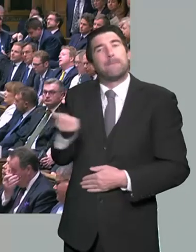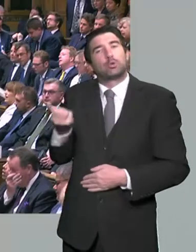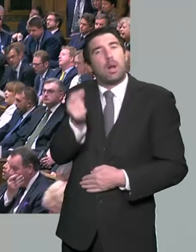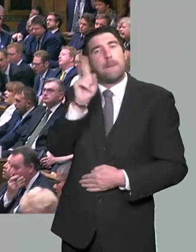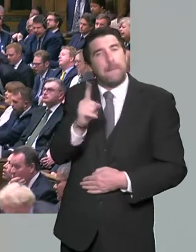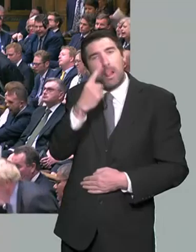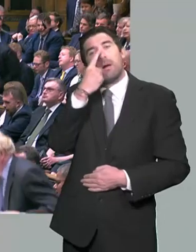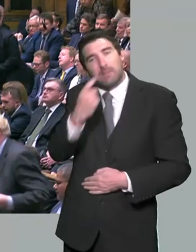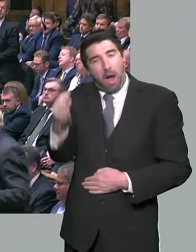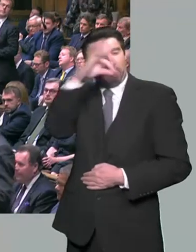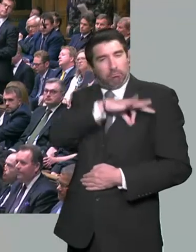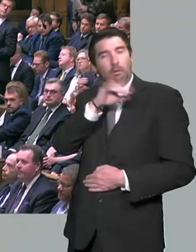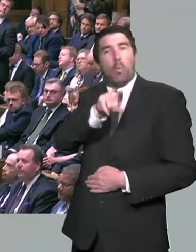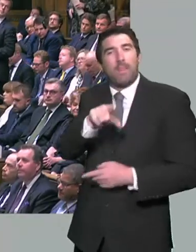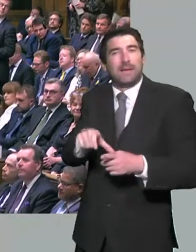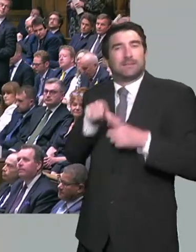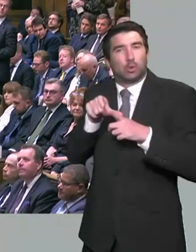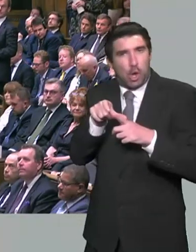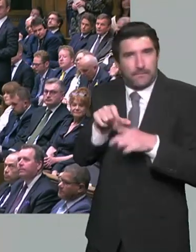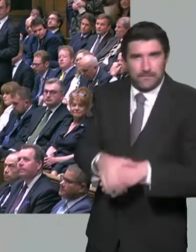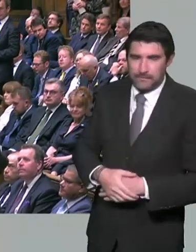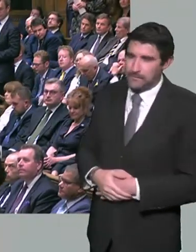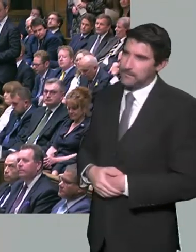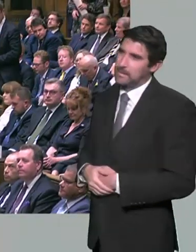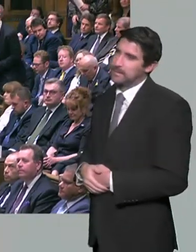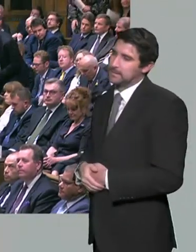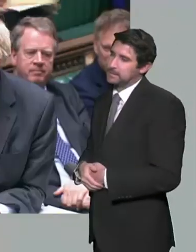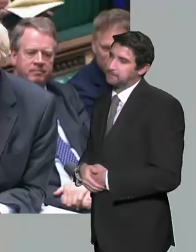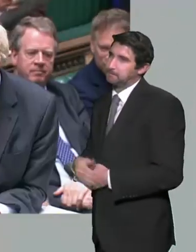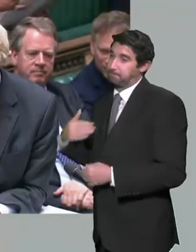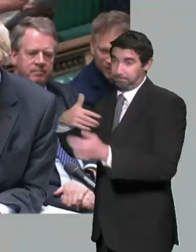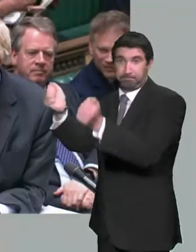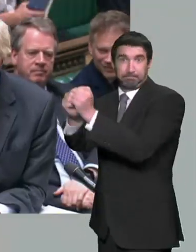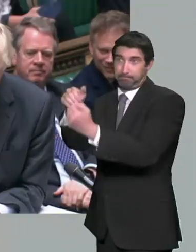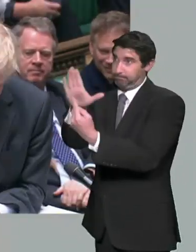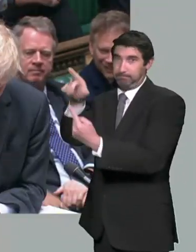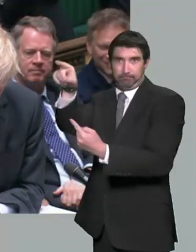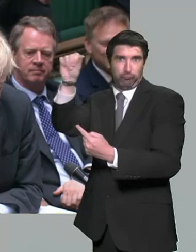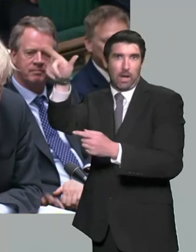The Prime Minister That is a very worthwhile and important campaign that my hon. Friend supports.